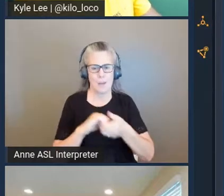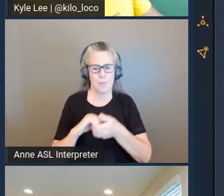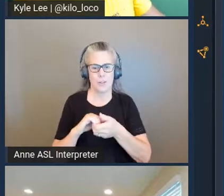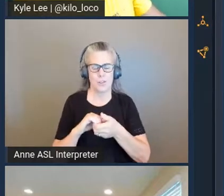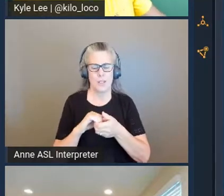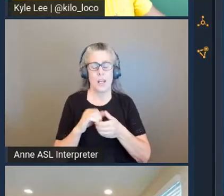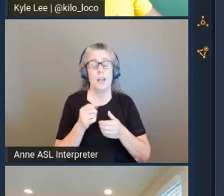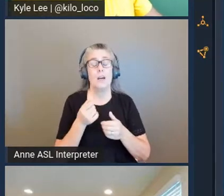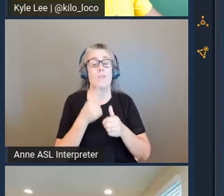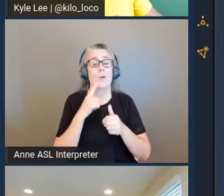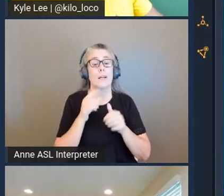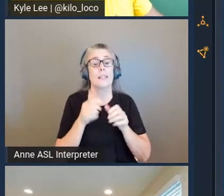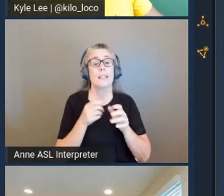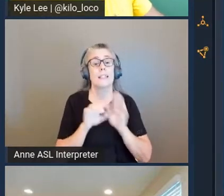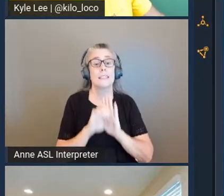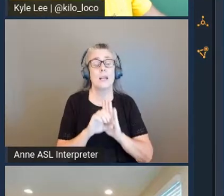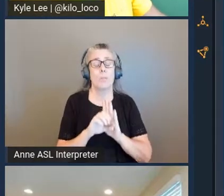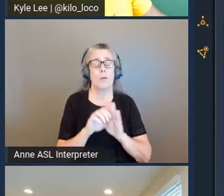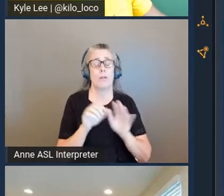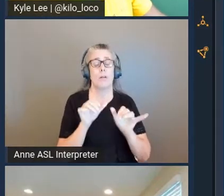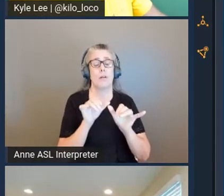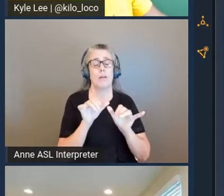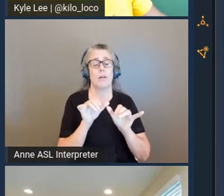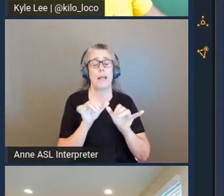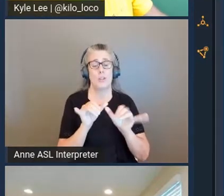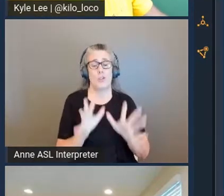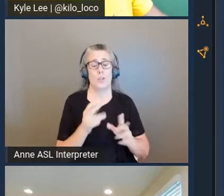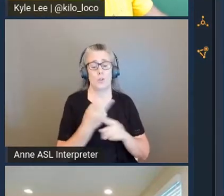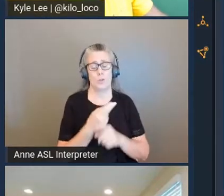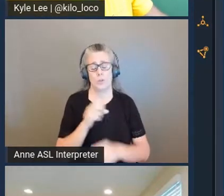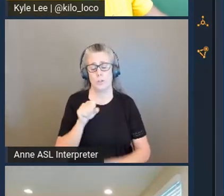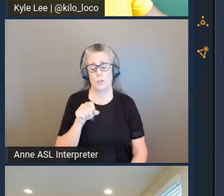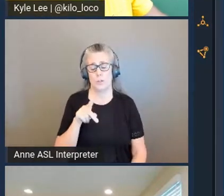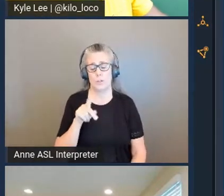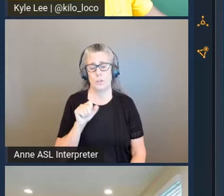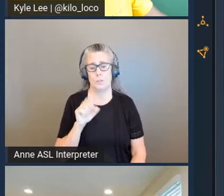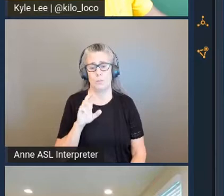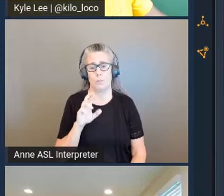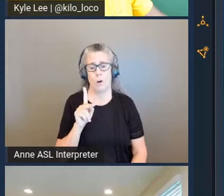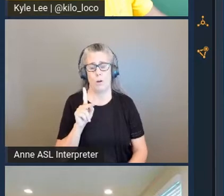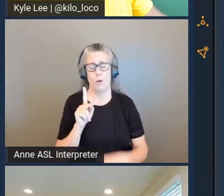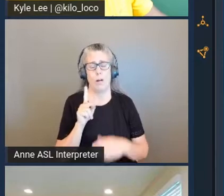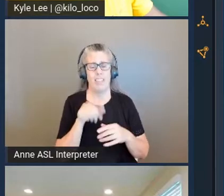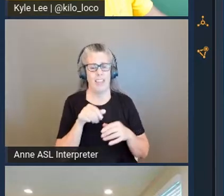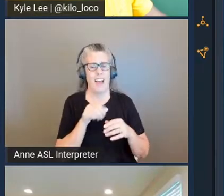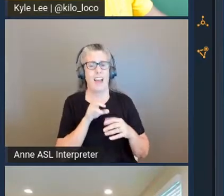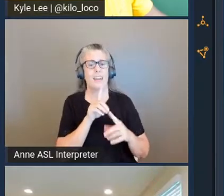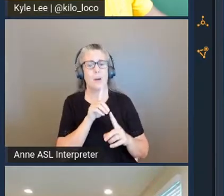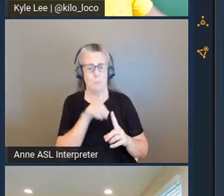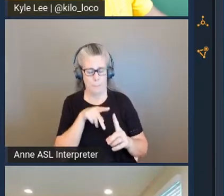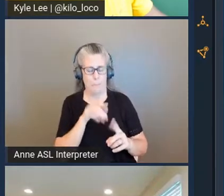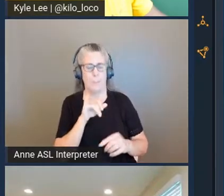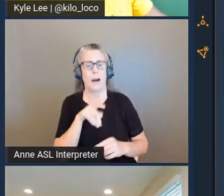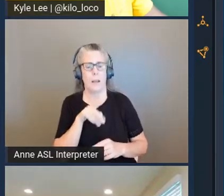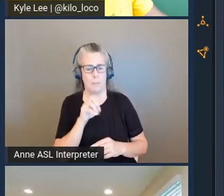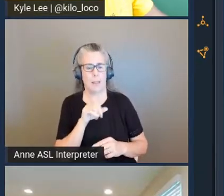Apache Spark to build an ETL pipeline to prepare data. Now, a data scientist can use exactly that